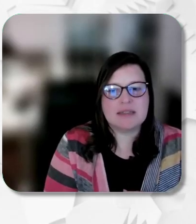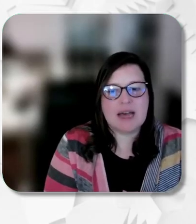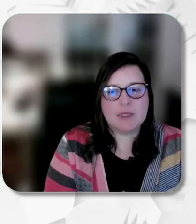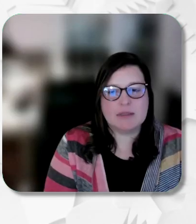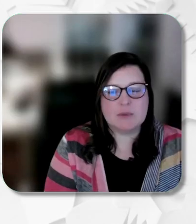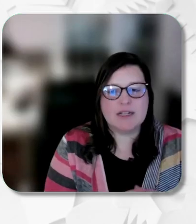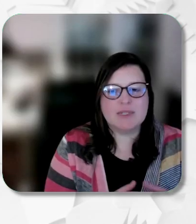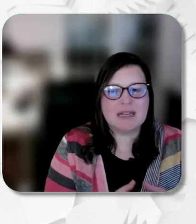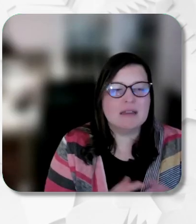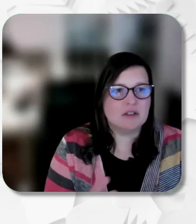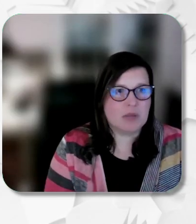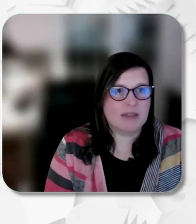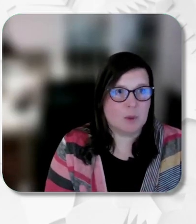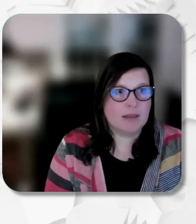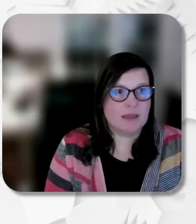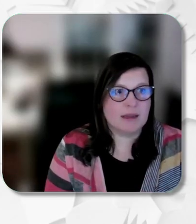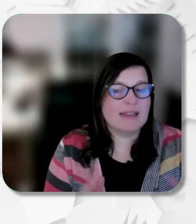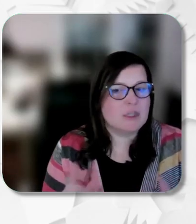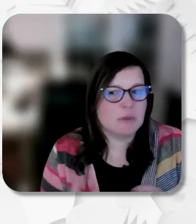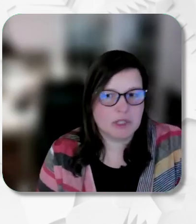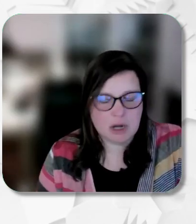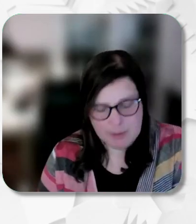this happens is because we tend to think of play as one thing and that's what I'm going to talk